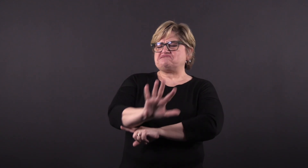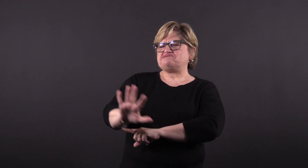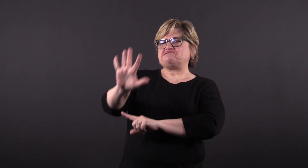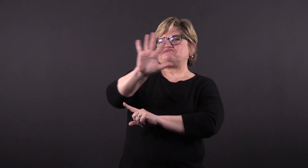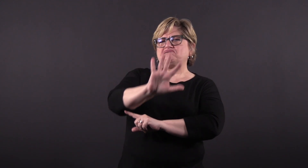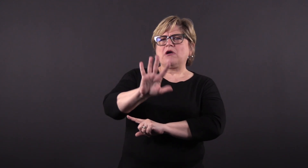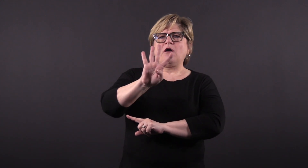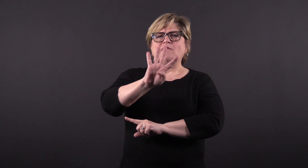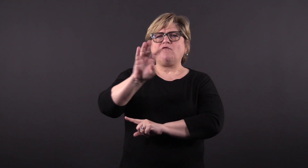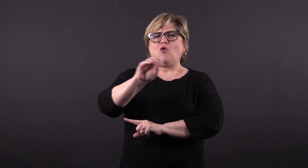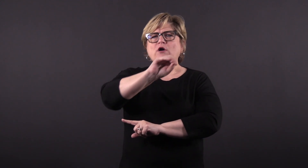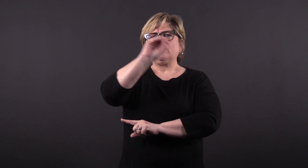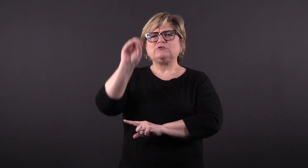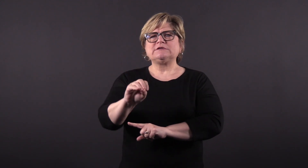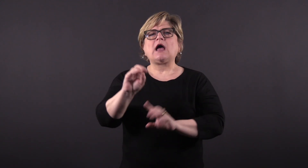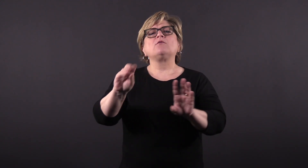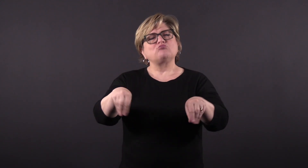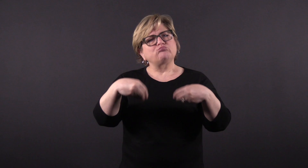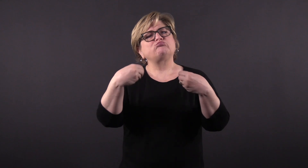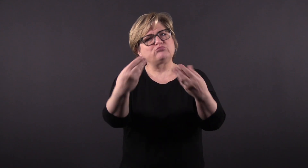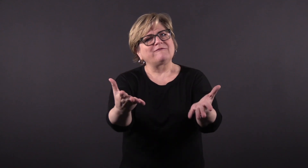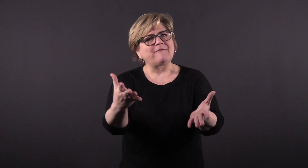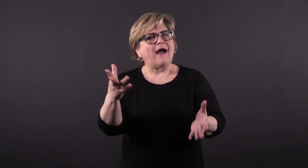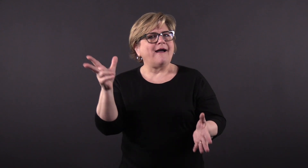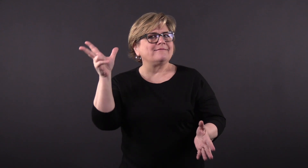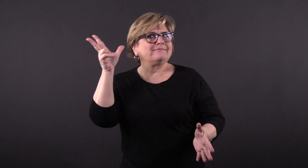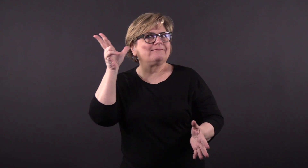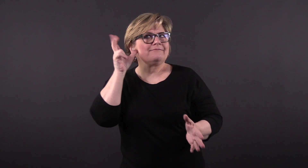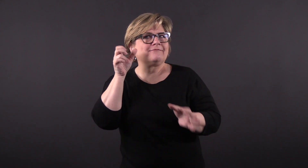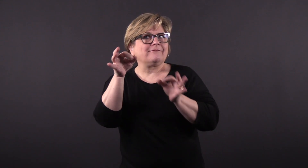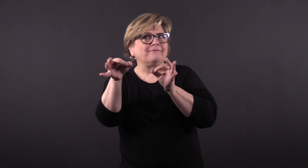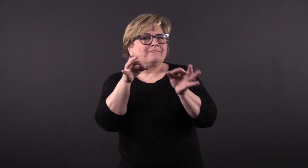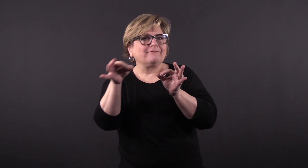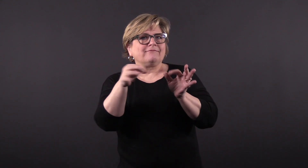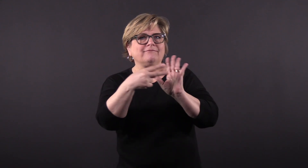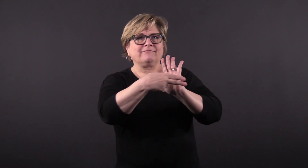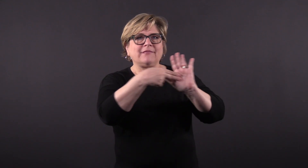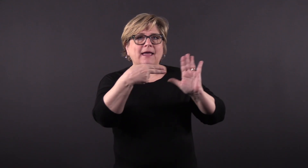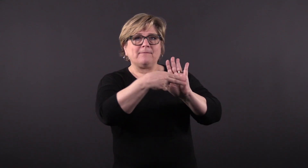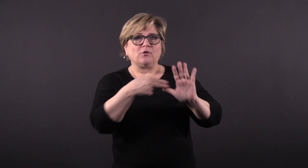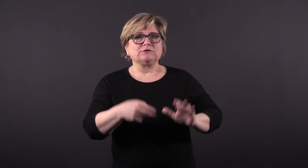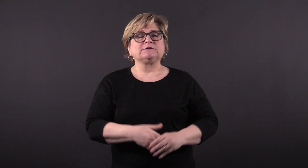approximately 40% currently provide audible labels.